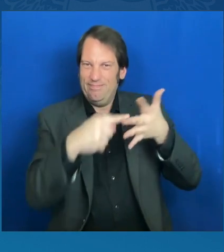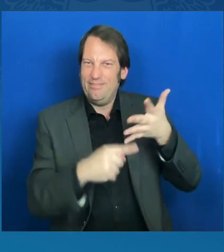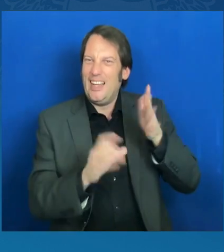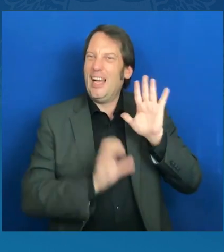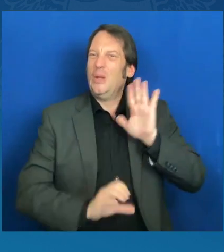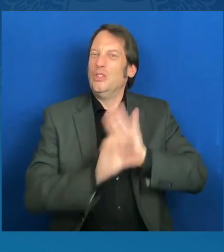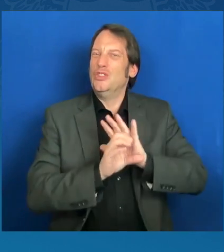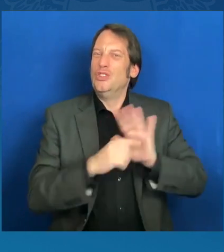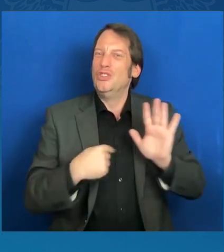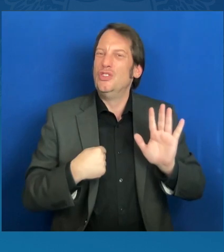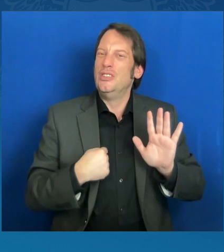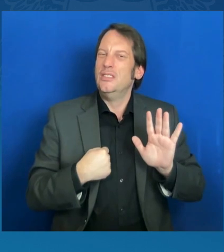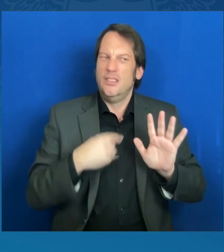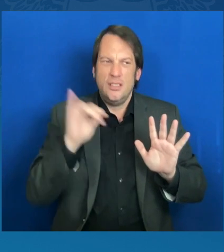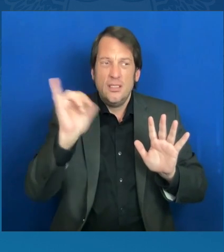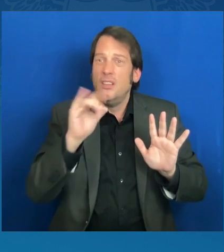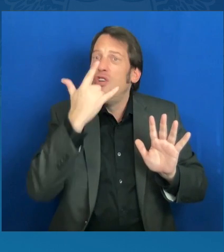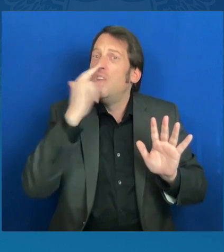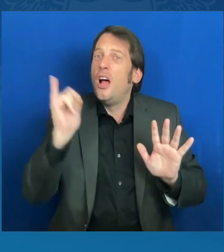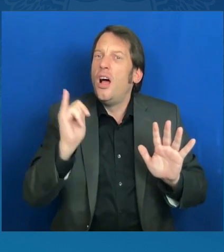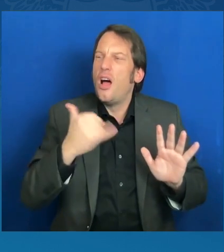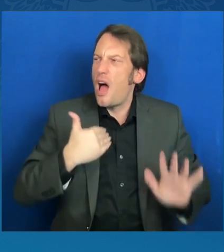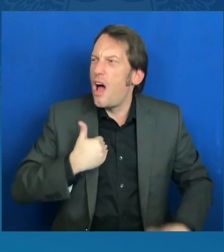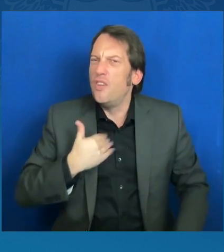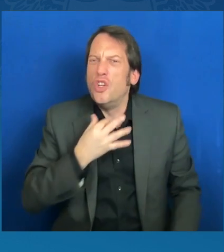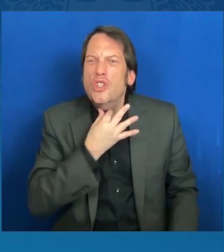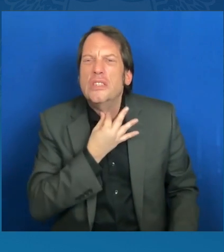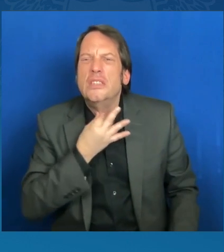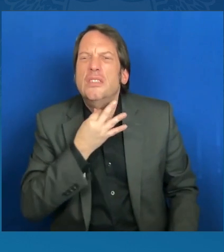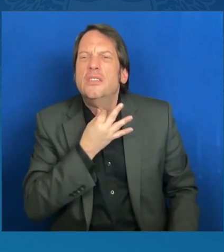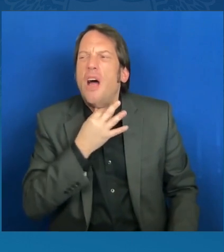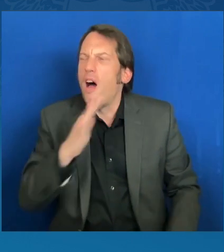and care about the suffering of other people,